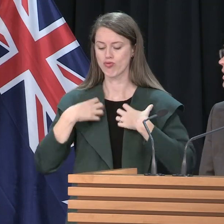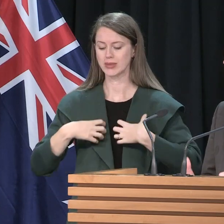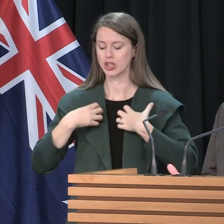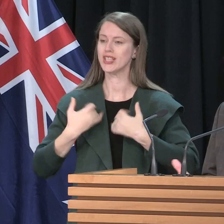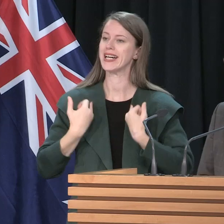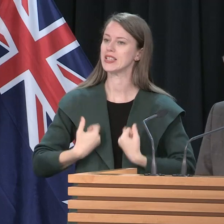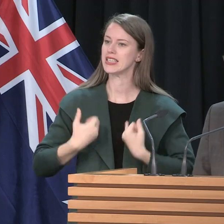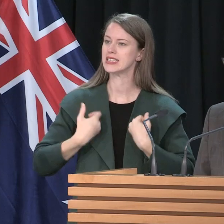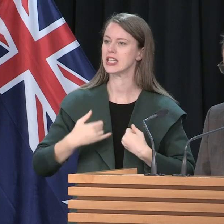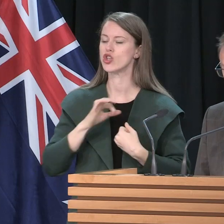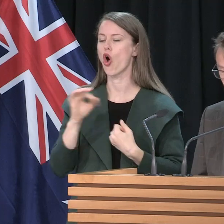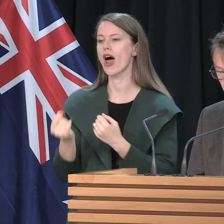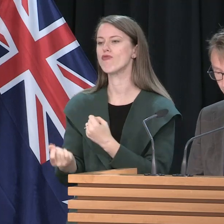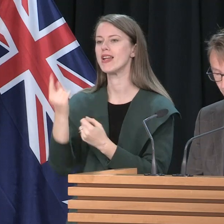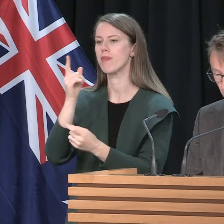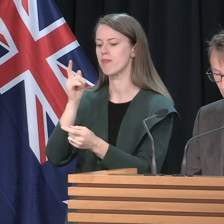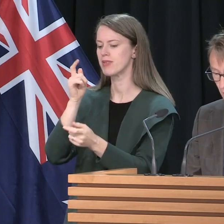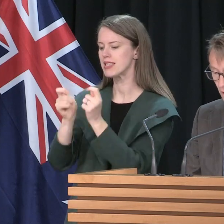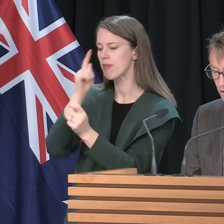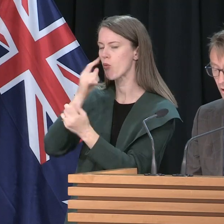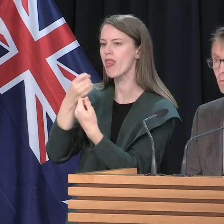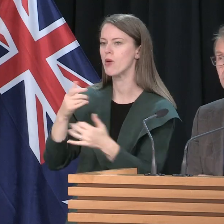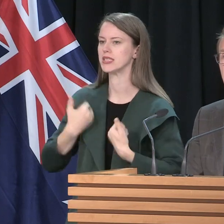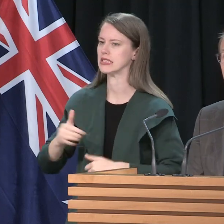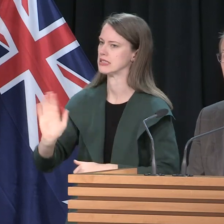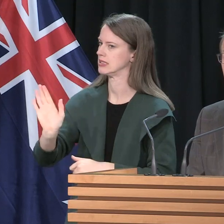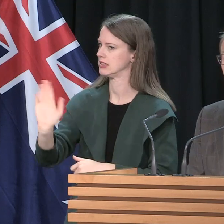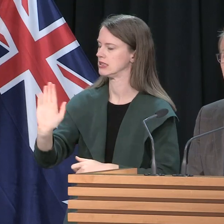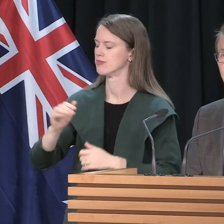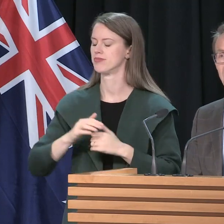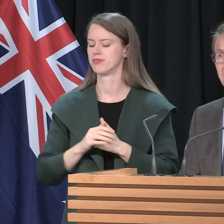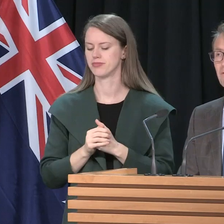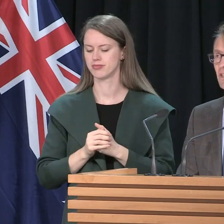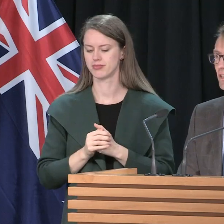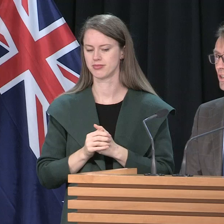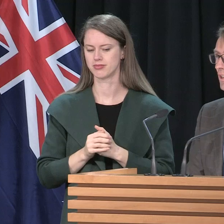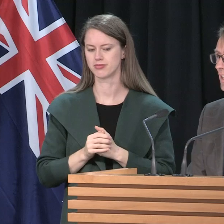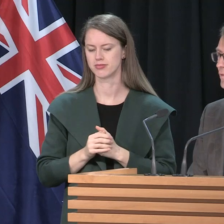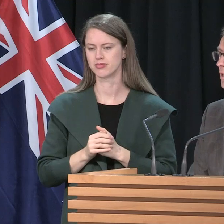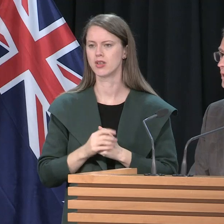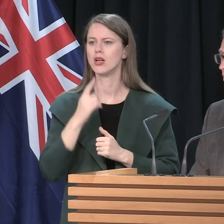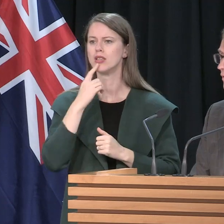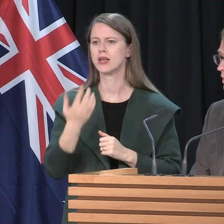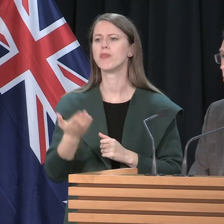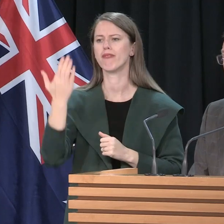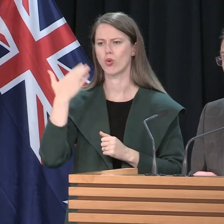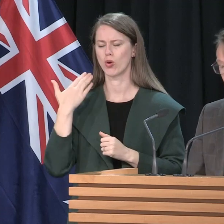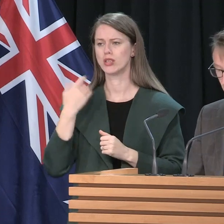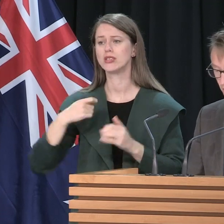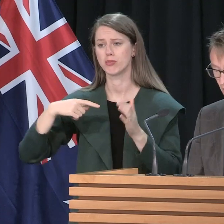to reiterate - note this is testing of people with respiratory symptoms, not a